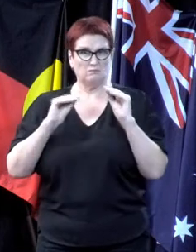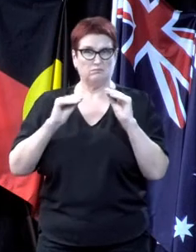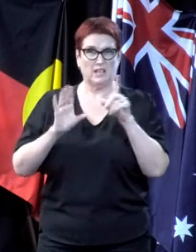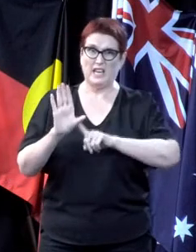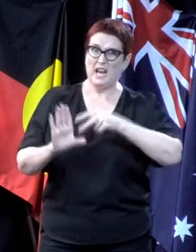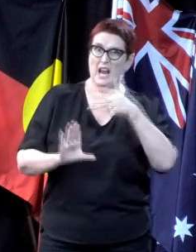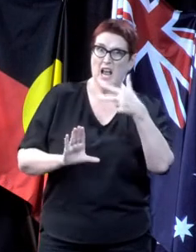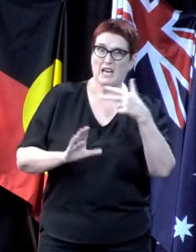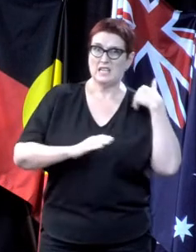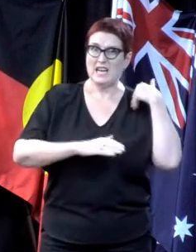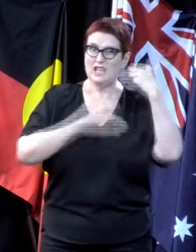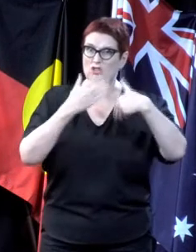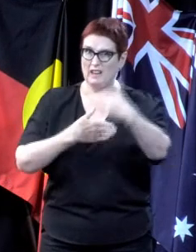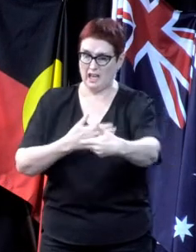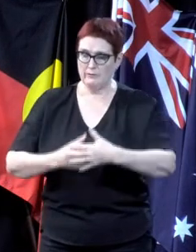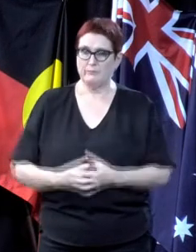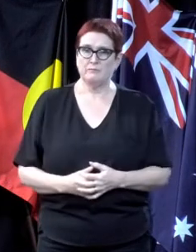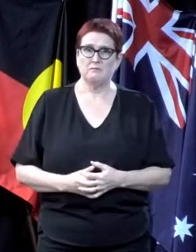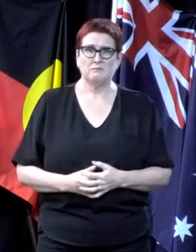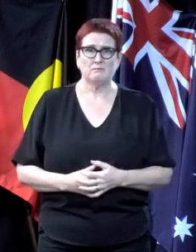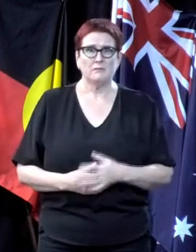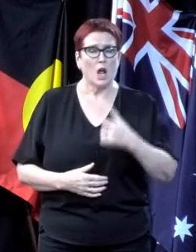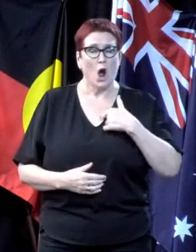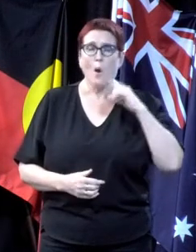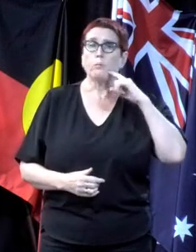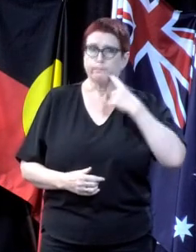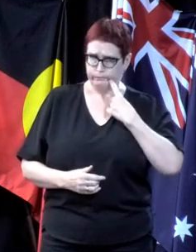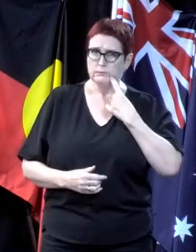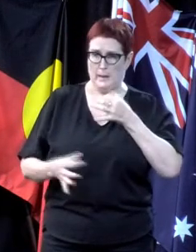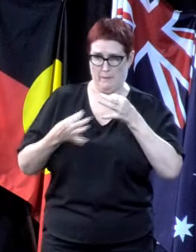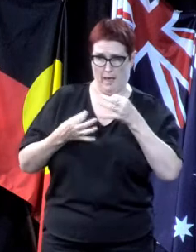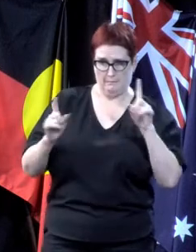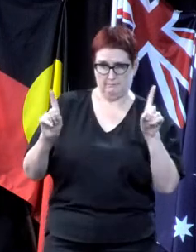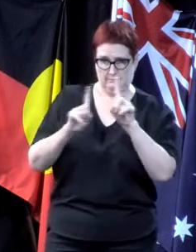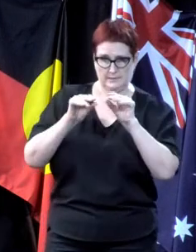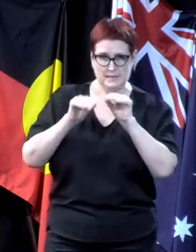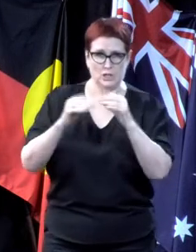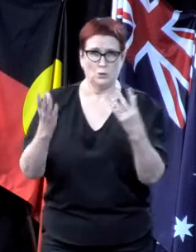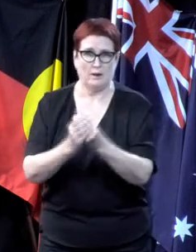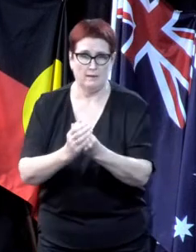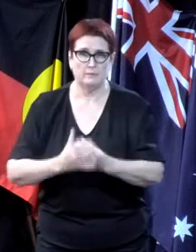So I did that very purposefully because we can’t step around it that principals